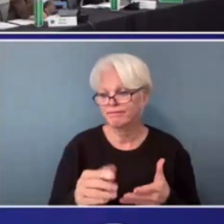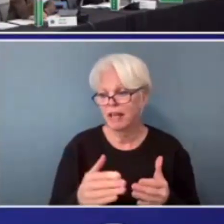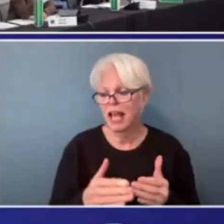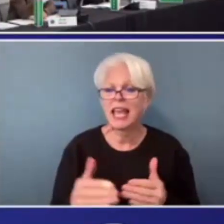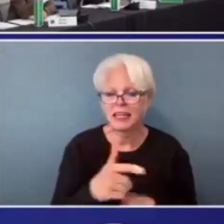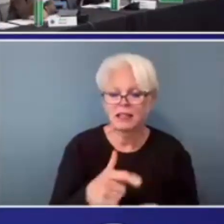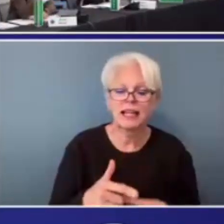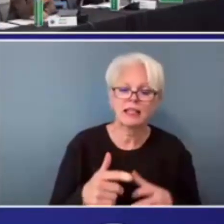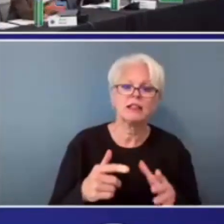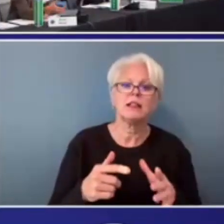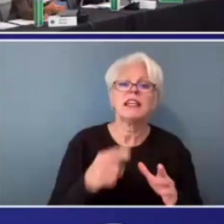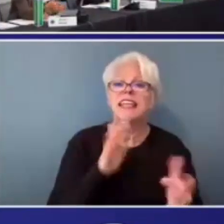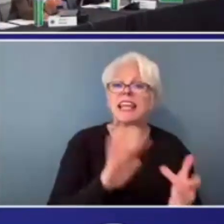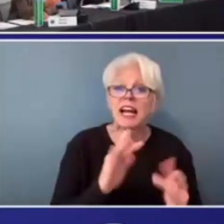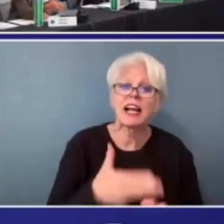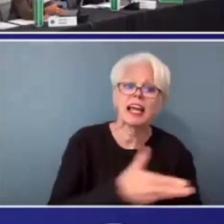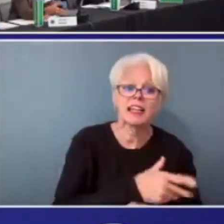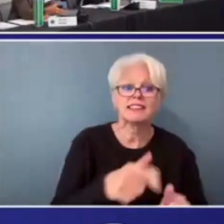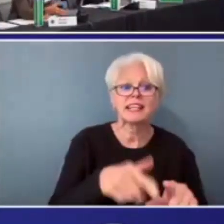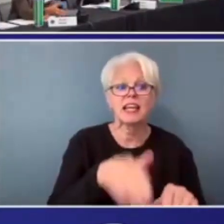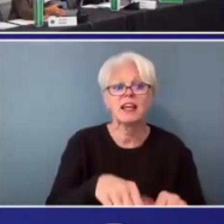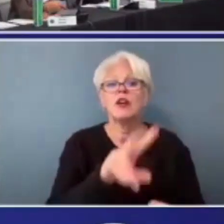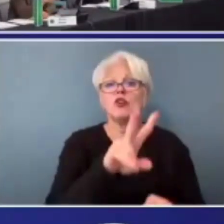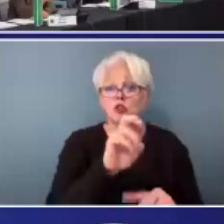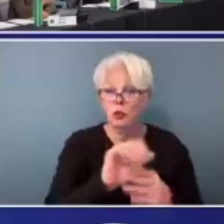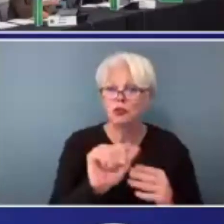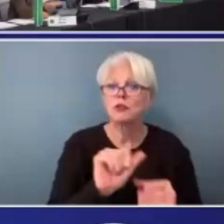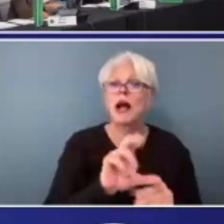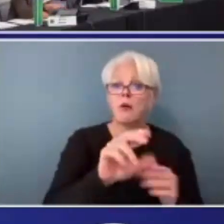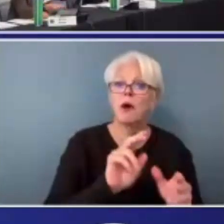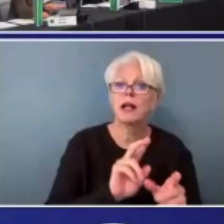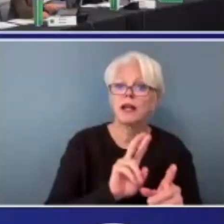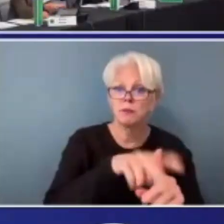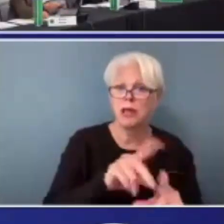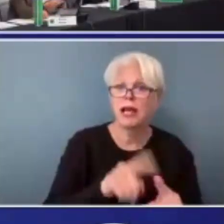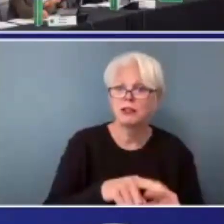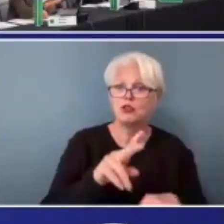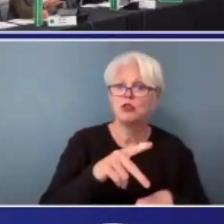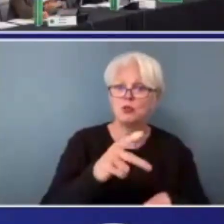the loan servicer, here's $200, I want it to apply to my principal and it doesn't change anything. Or is the only